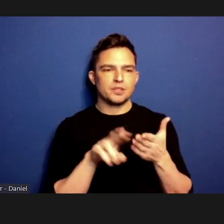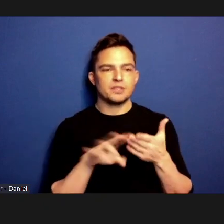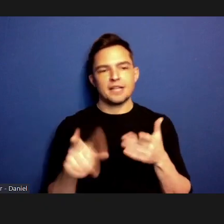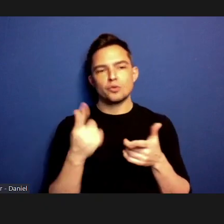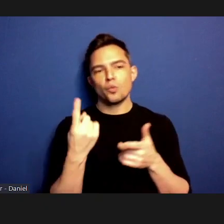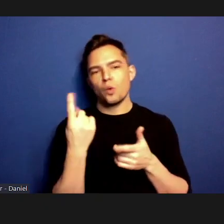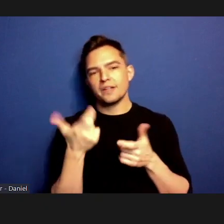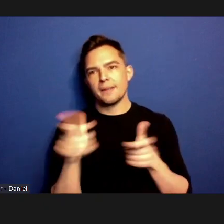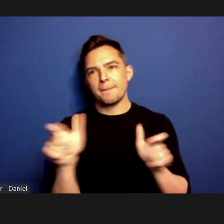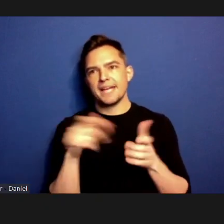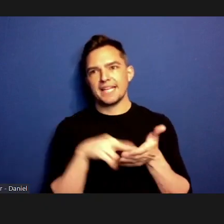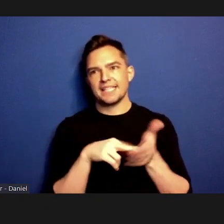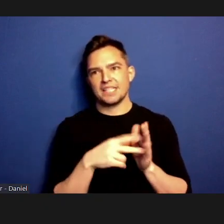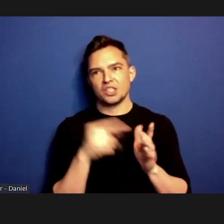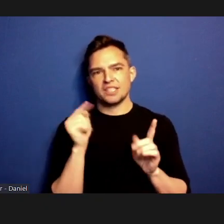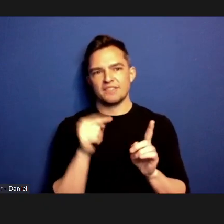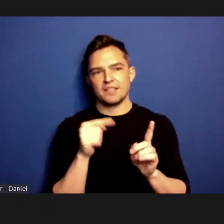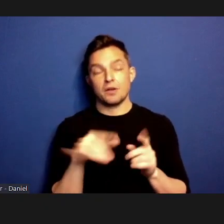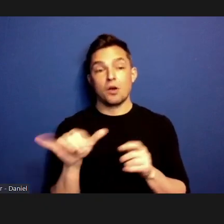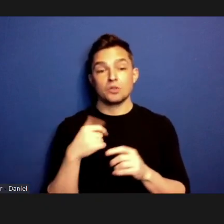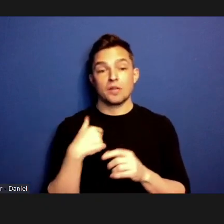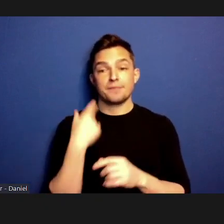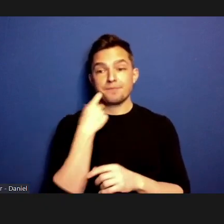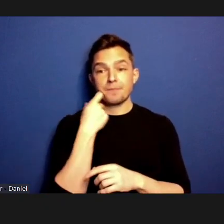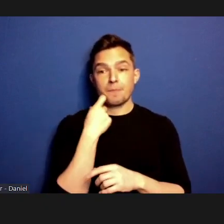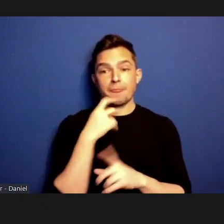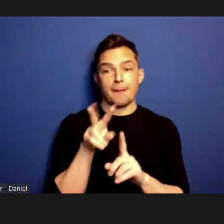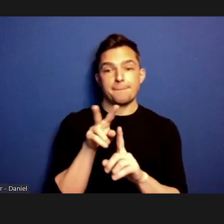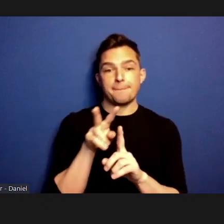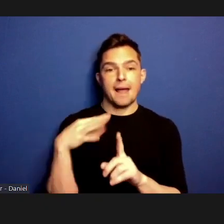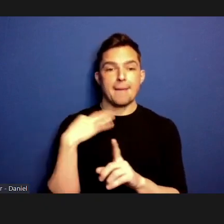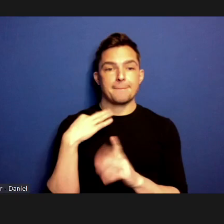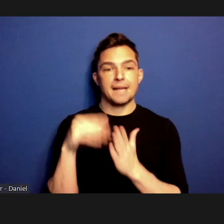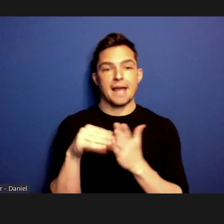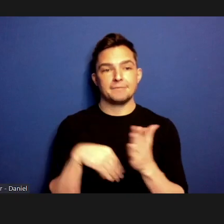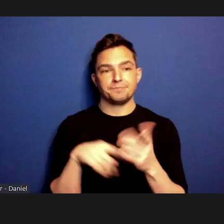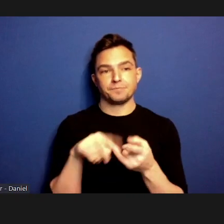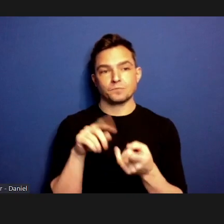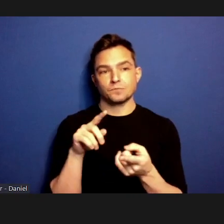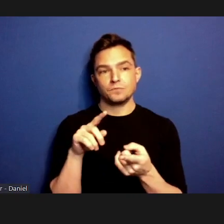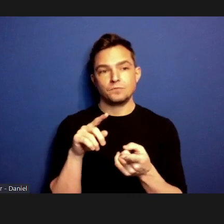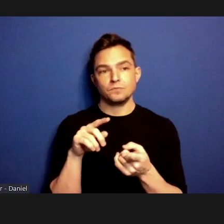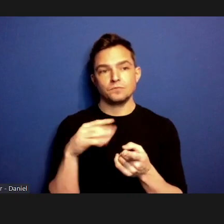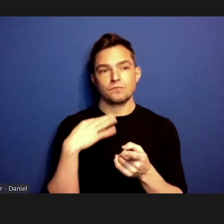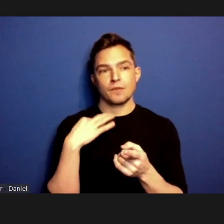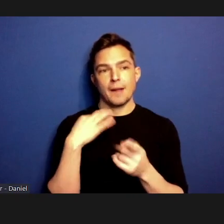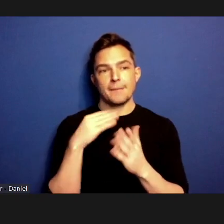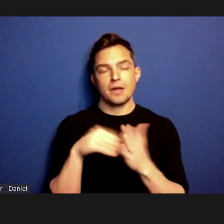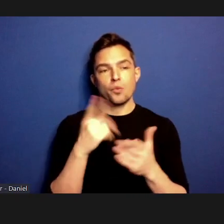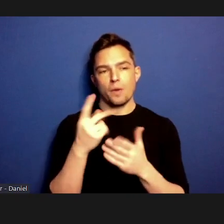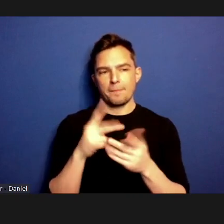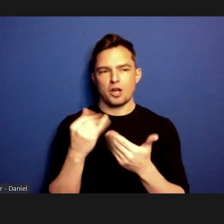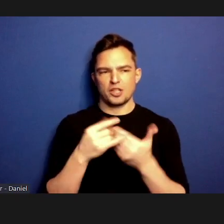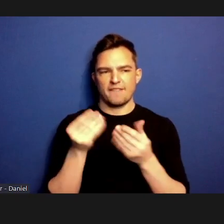I've also just recently applied to get one project funded in the hopes that it will be